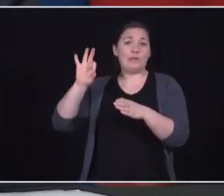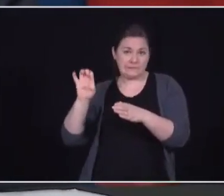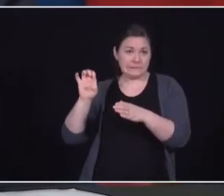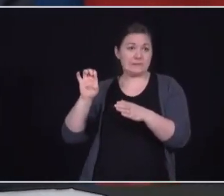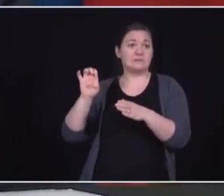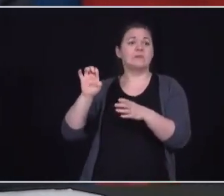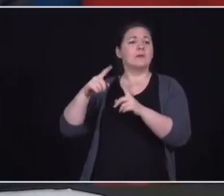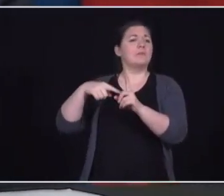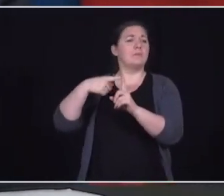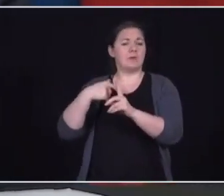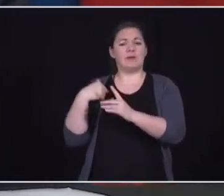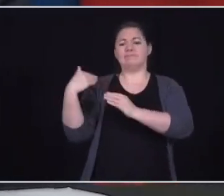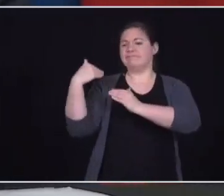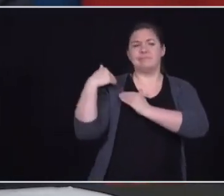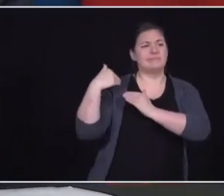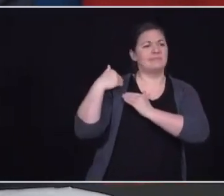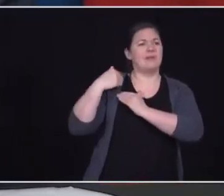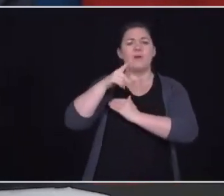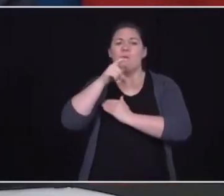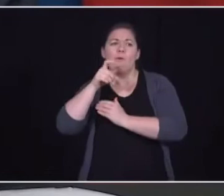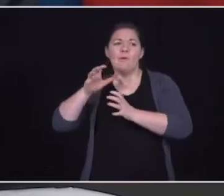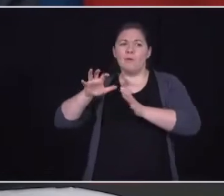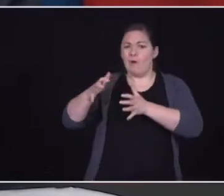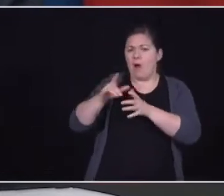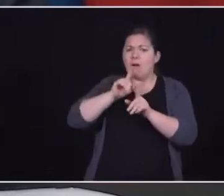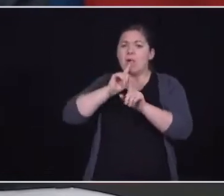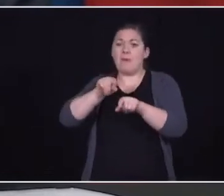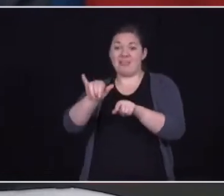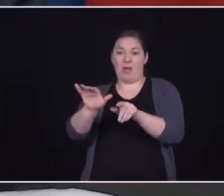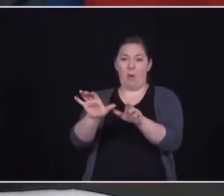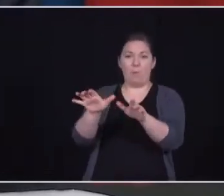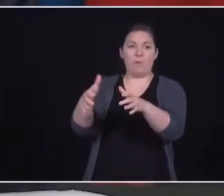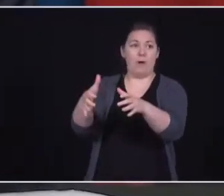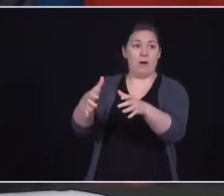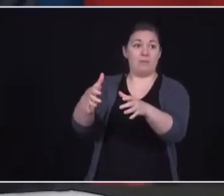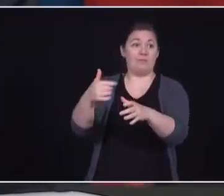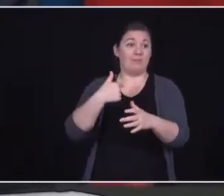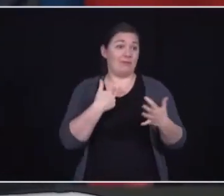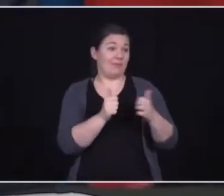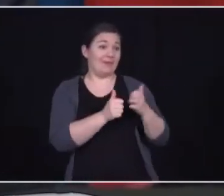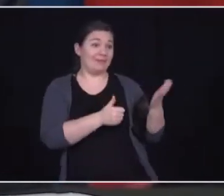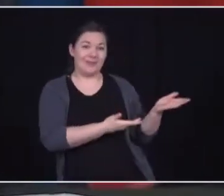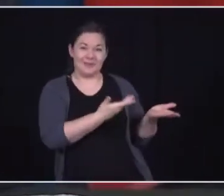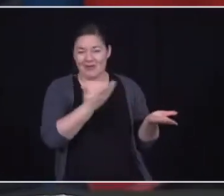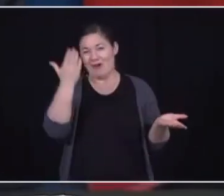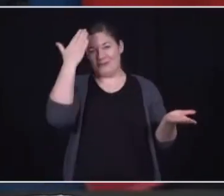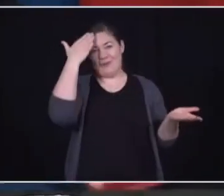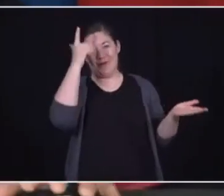for the clinical guidance and surveillance work stream reporting into the task force. I'm joined